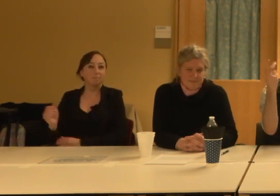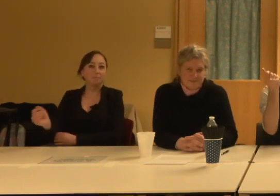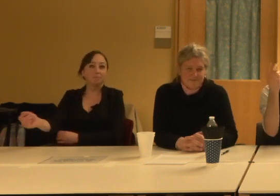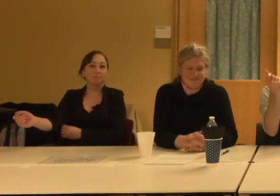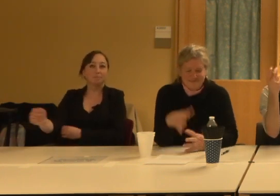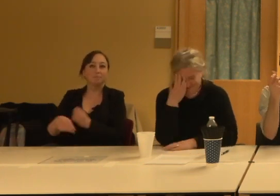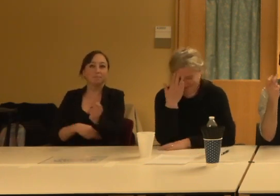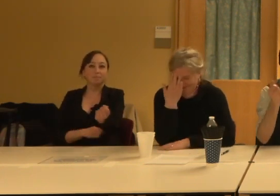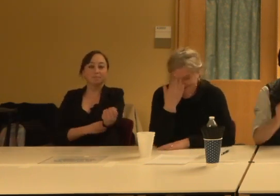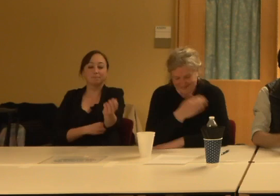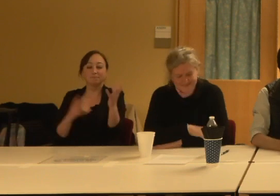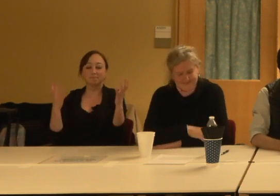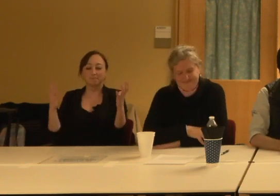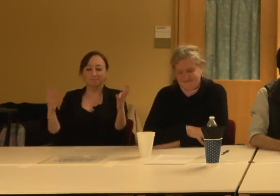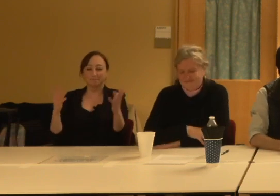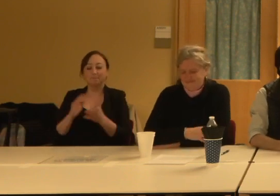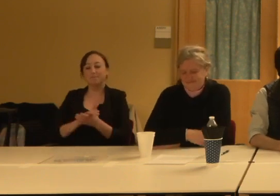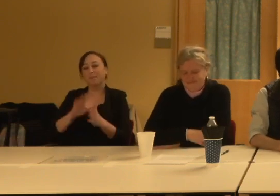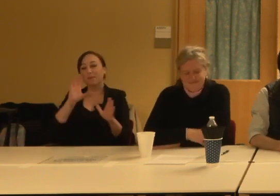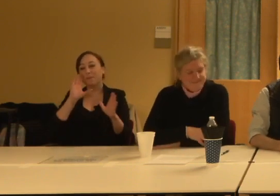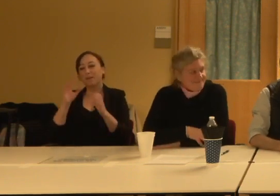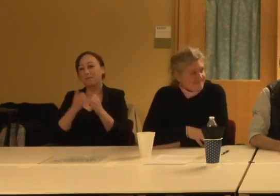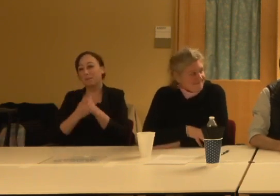Hi everybody, I'm David Davila.